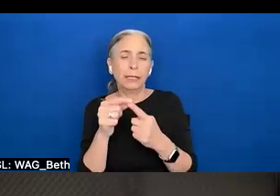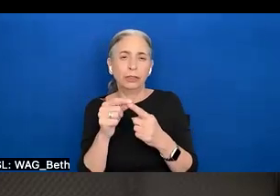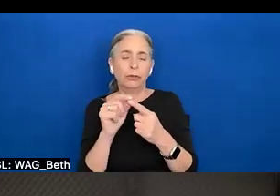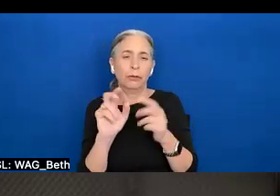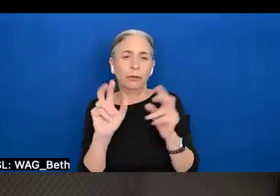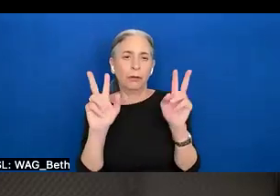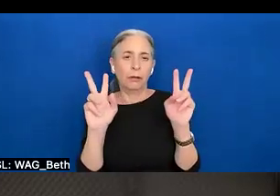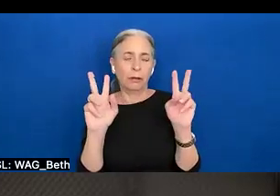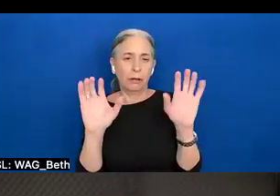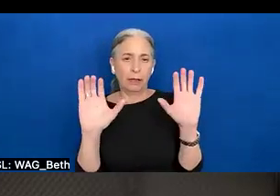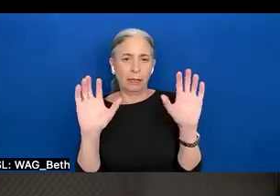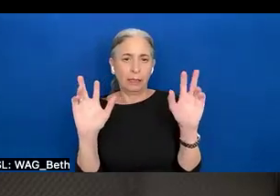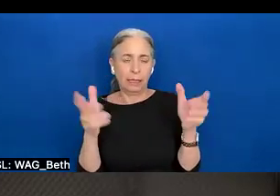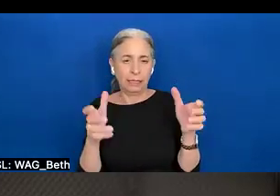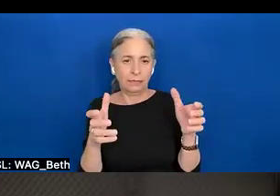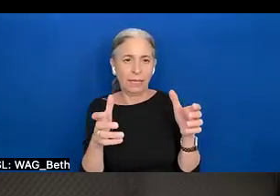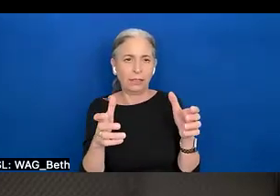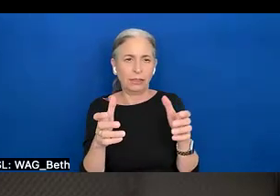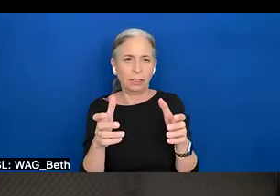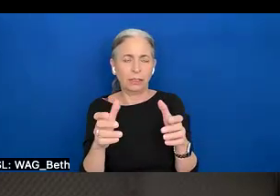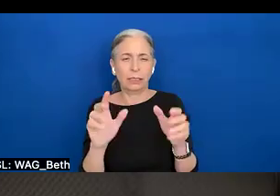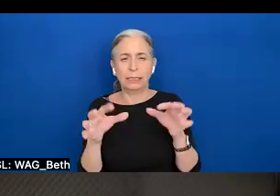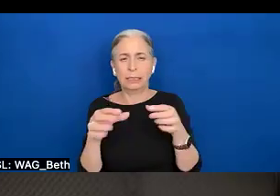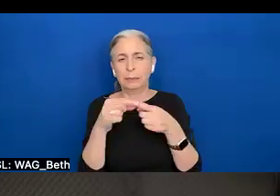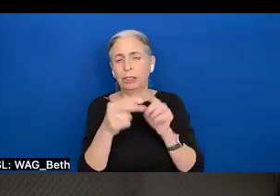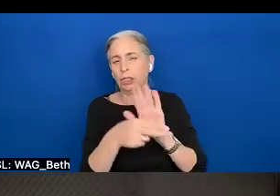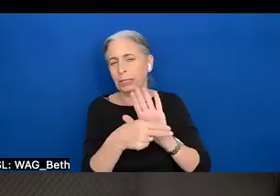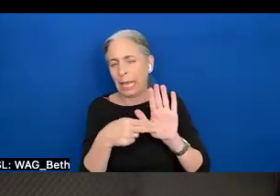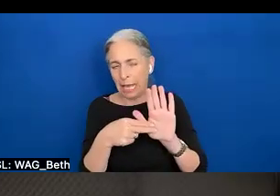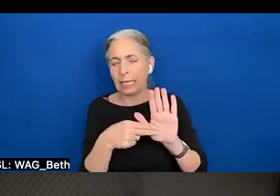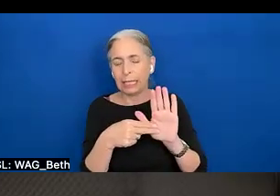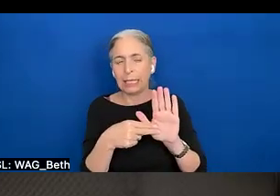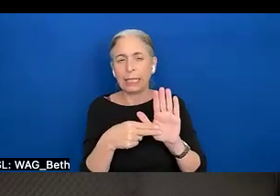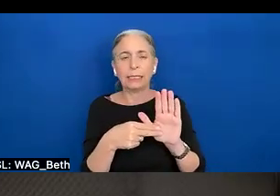special classification for the table of contents, a